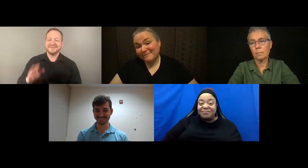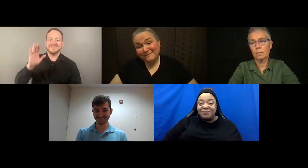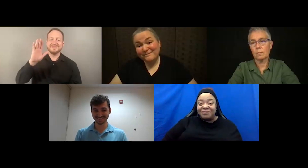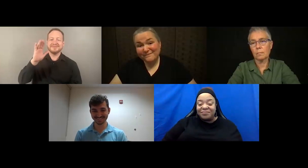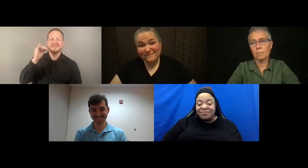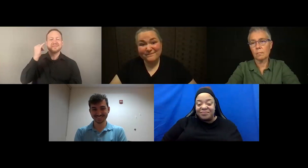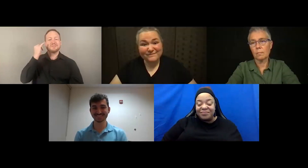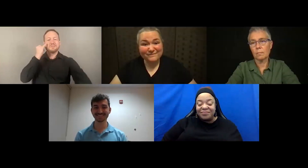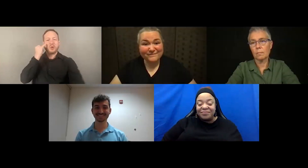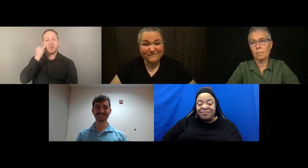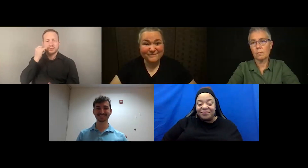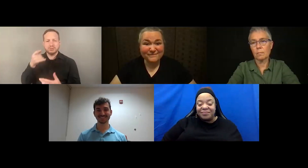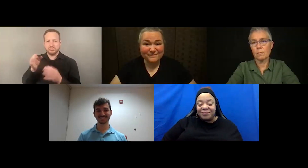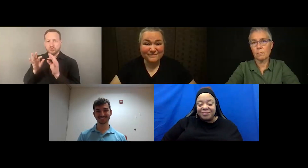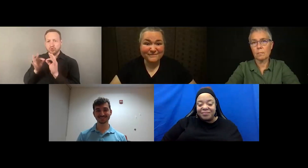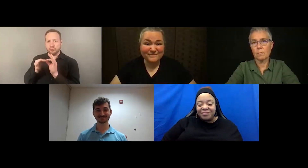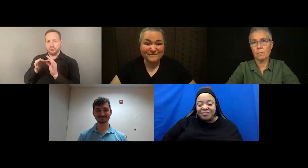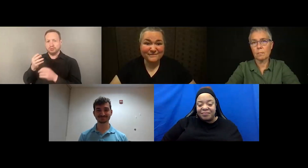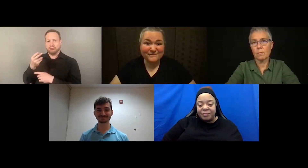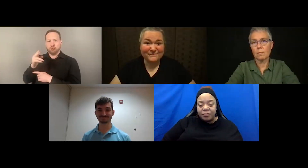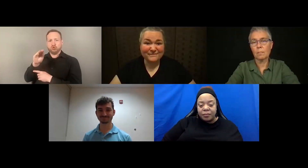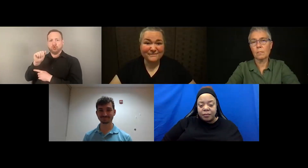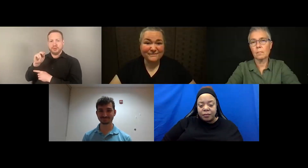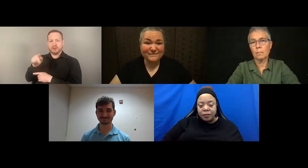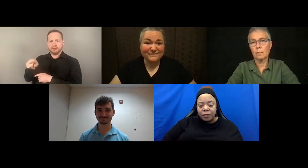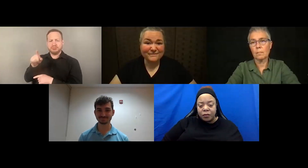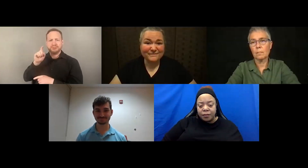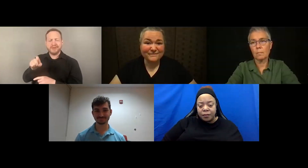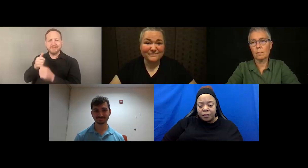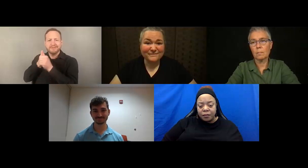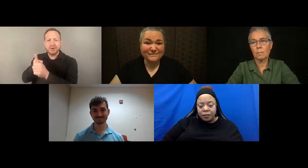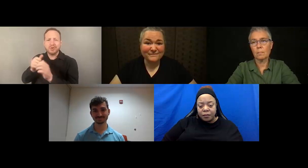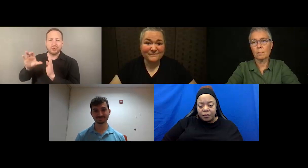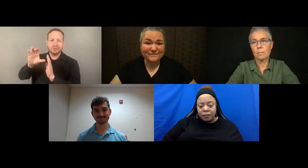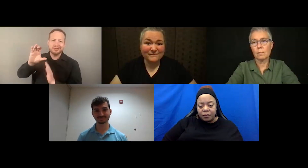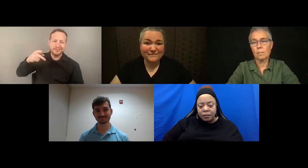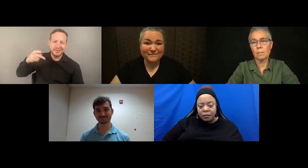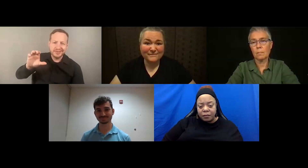keep an open mind. Tim: The human interpreter has